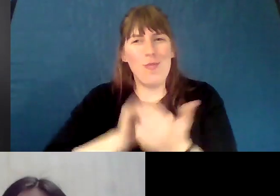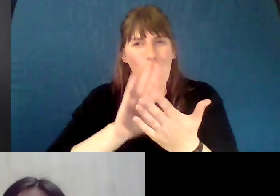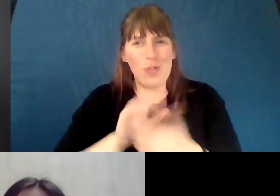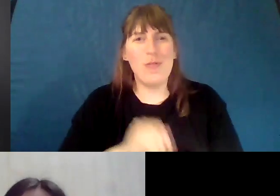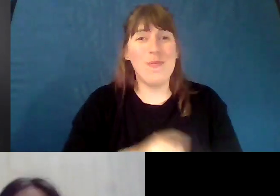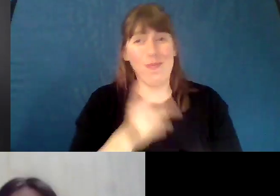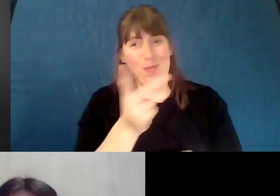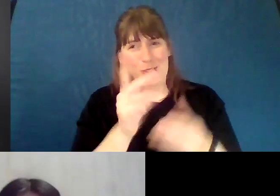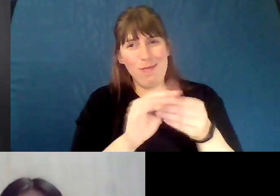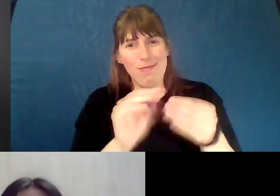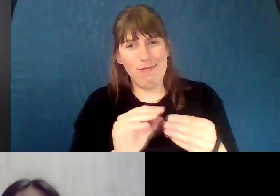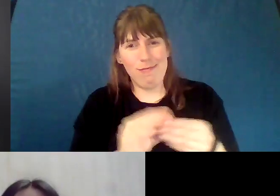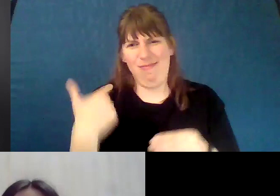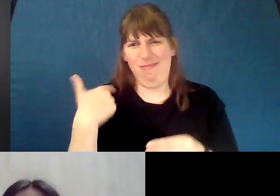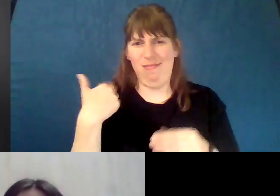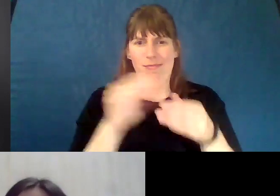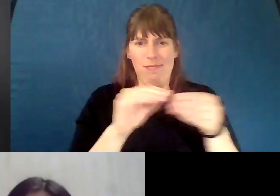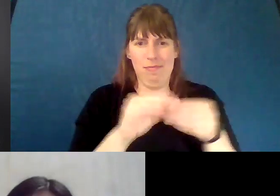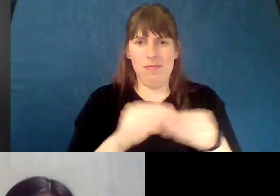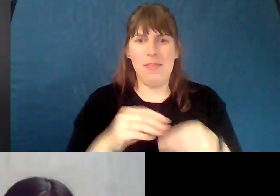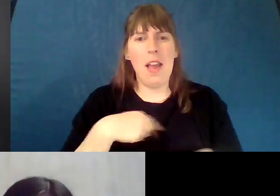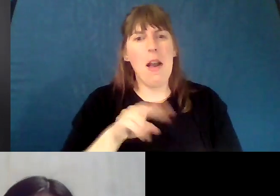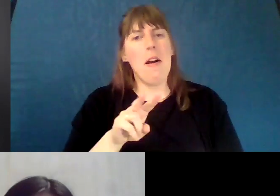during the walkthrough of the different pieces in the gallery,